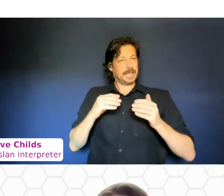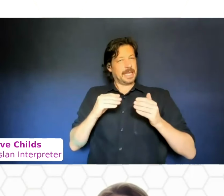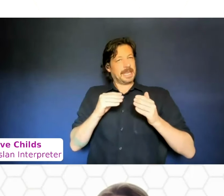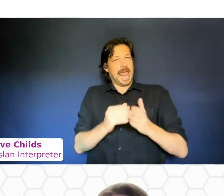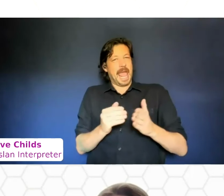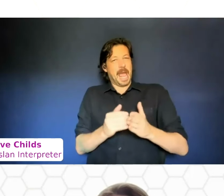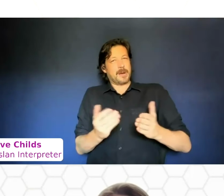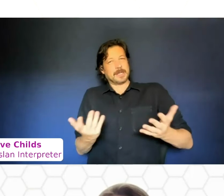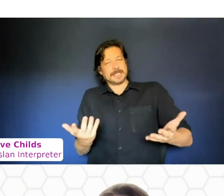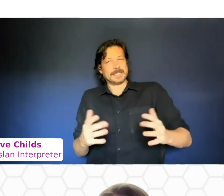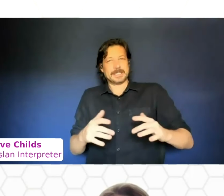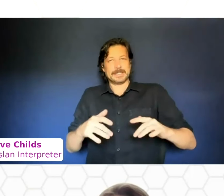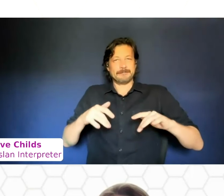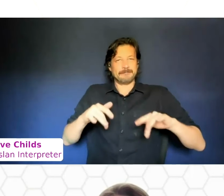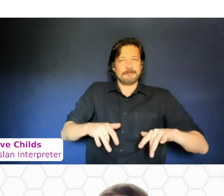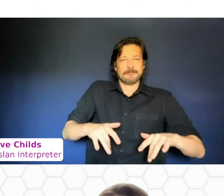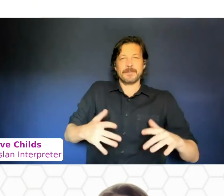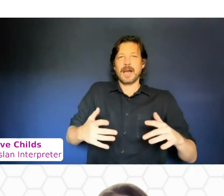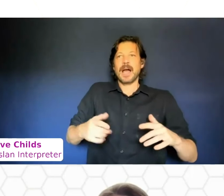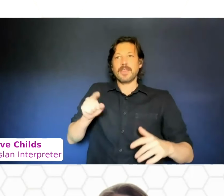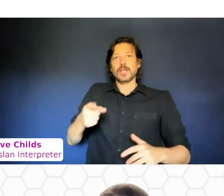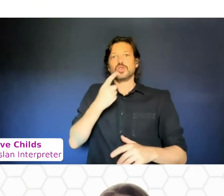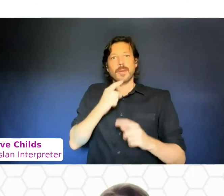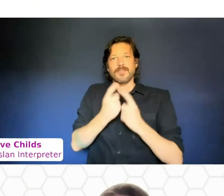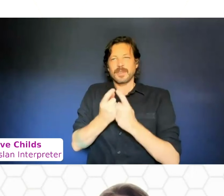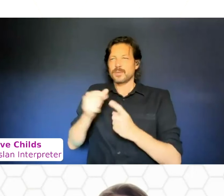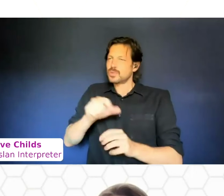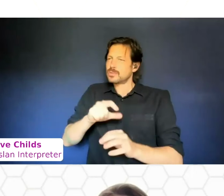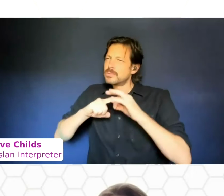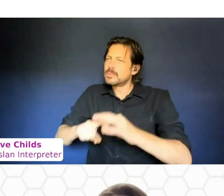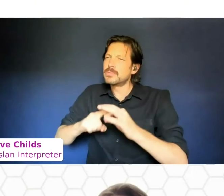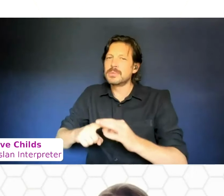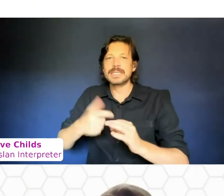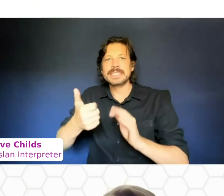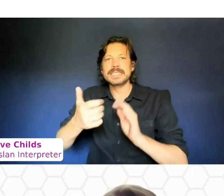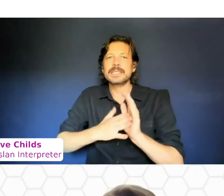the type of things we should be asking over the next six months as we grapple with the new